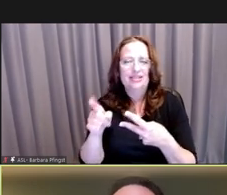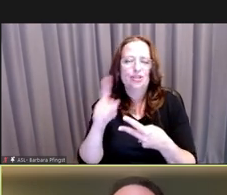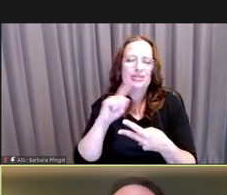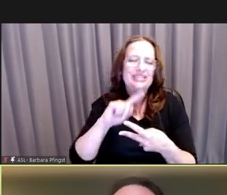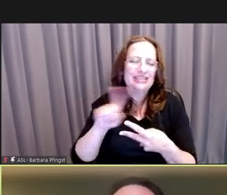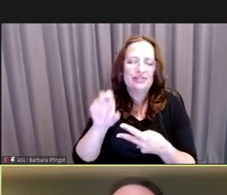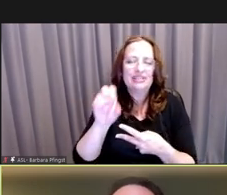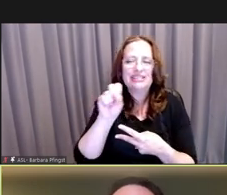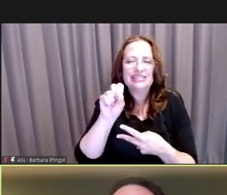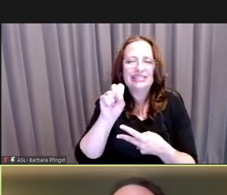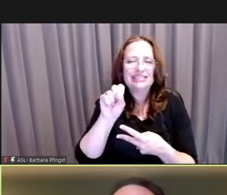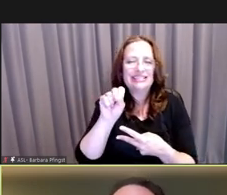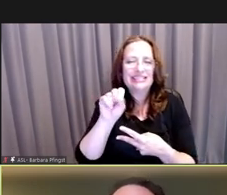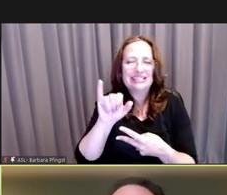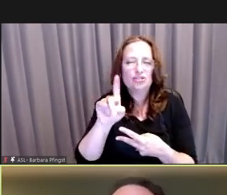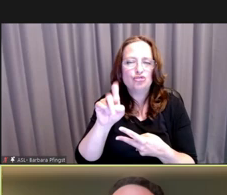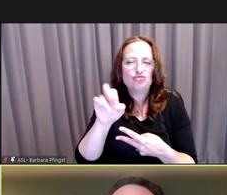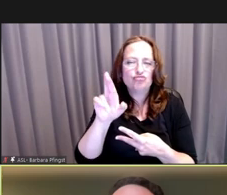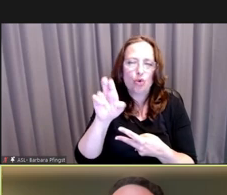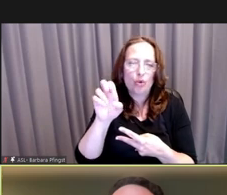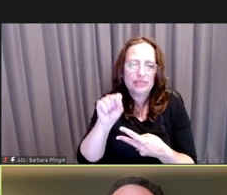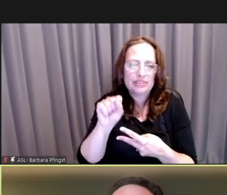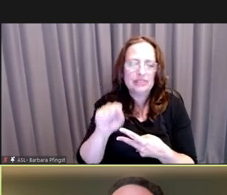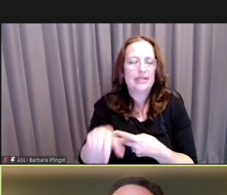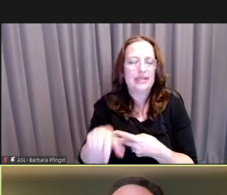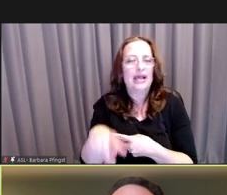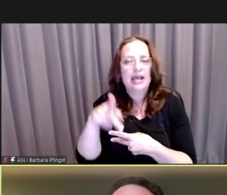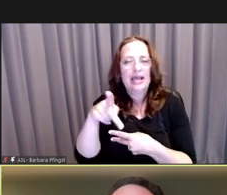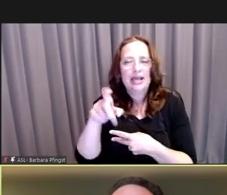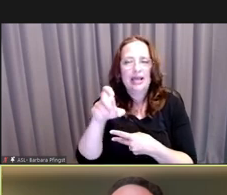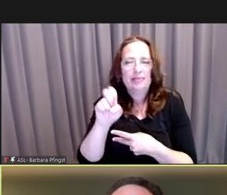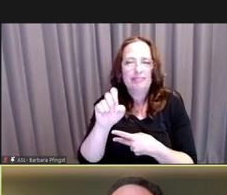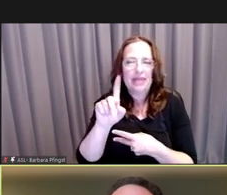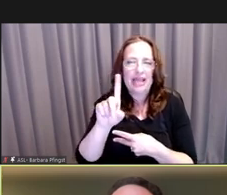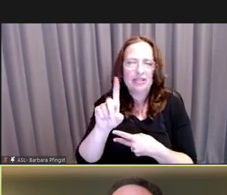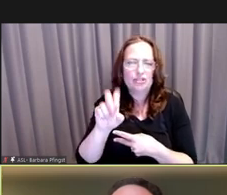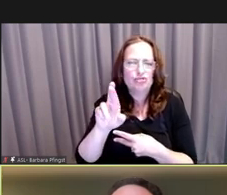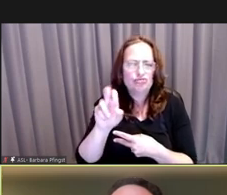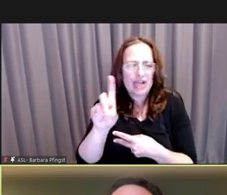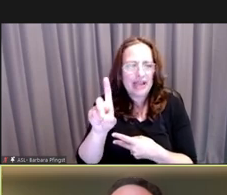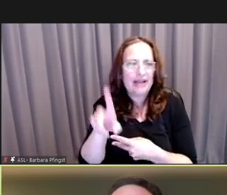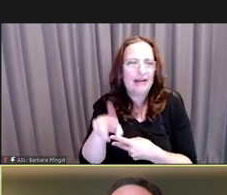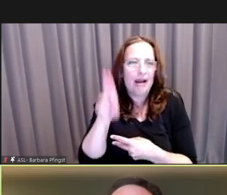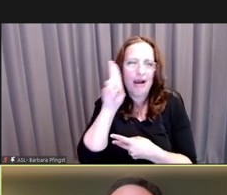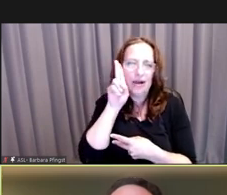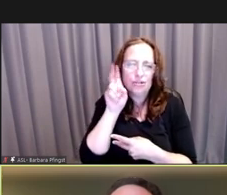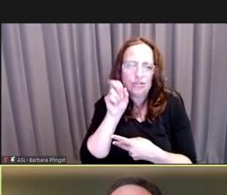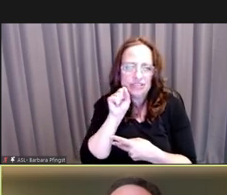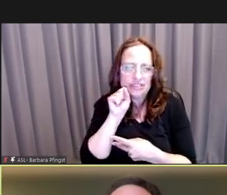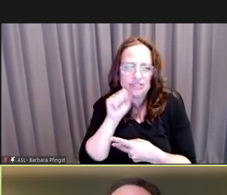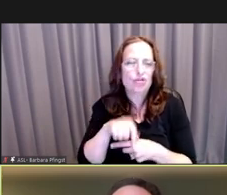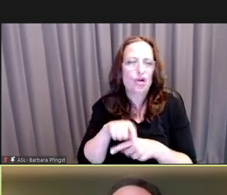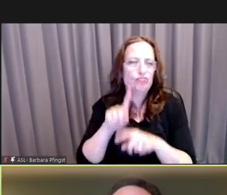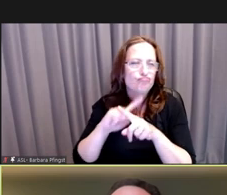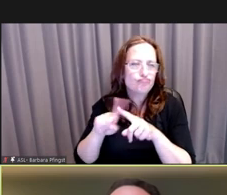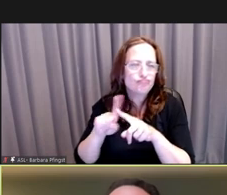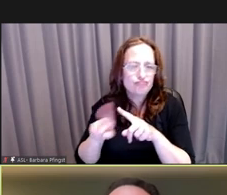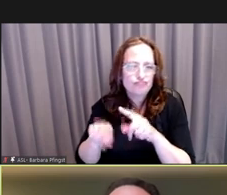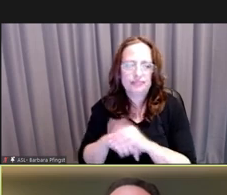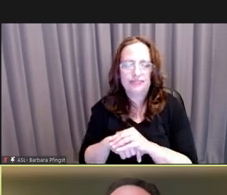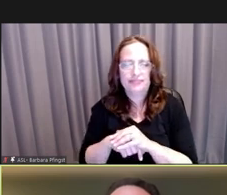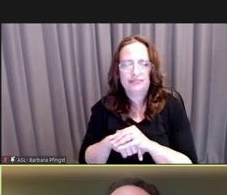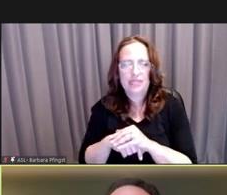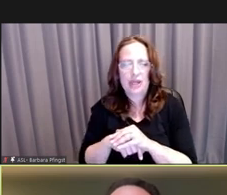more common ones. And we'll look at the onset. Congenital hearing loss may present at birth.